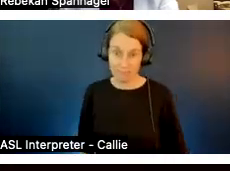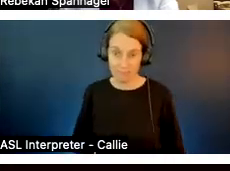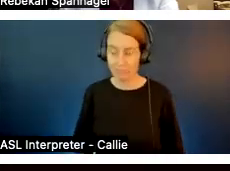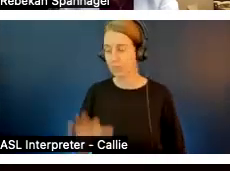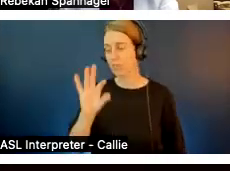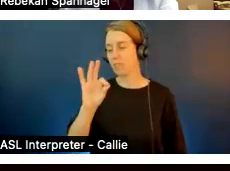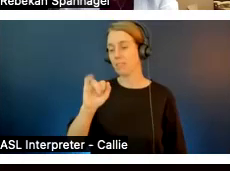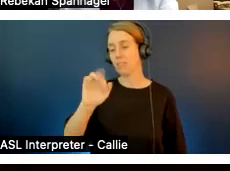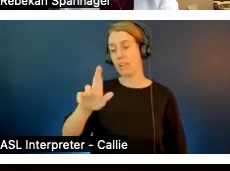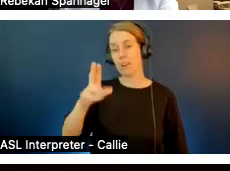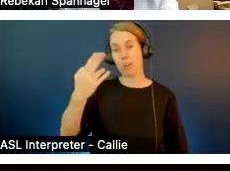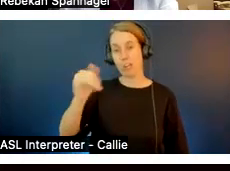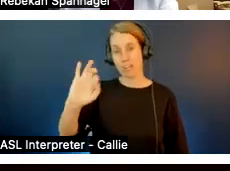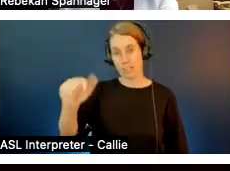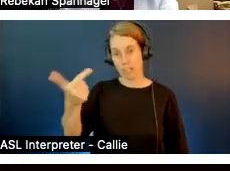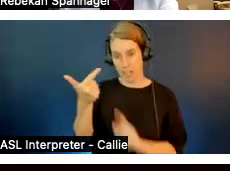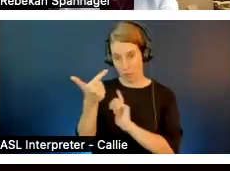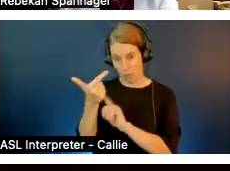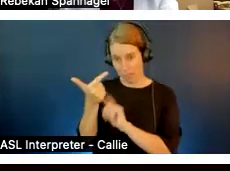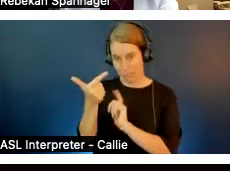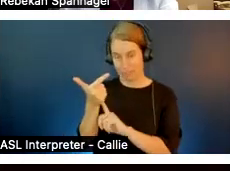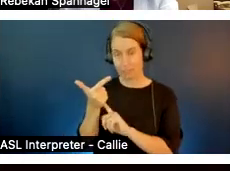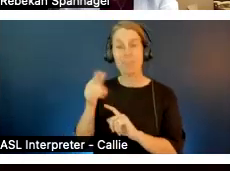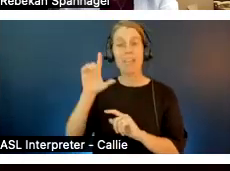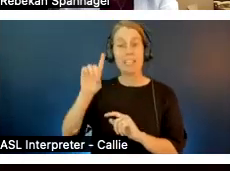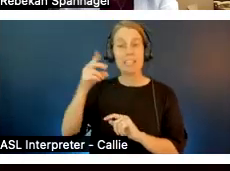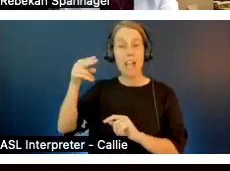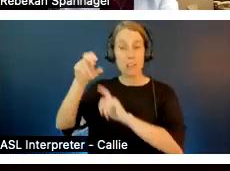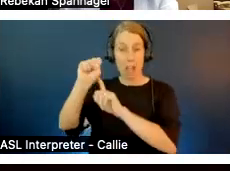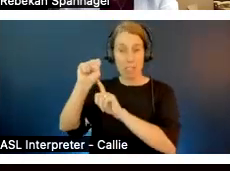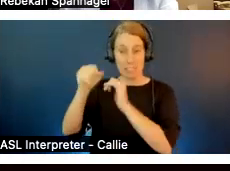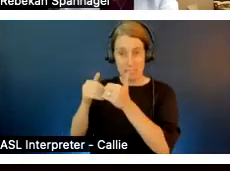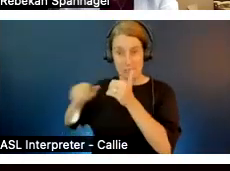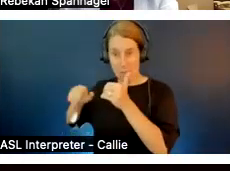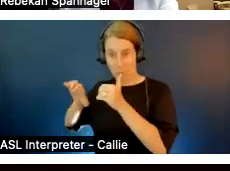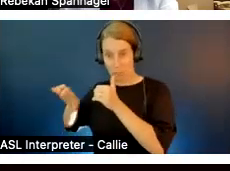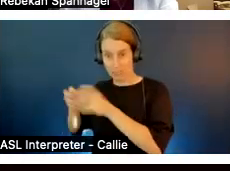human services by the way in case you didn't know that but they are charged with making objective